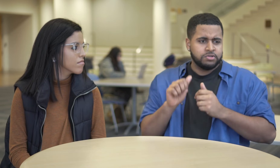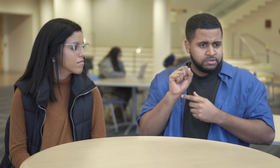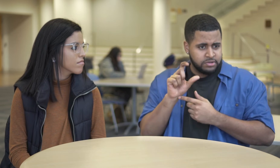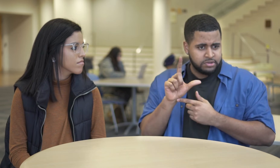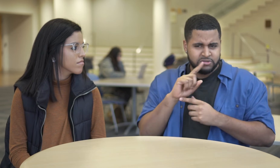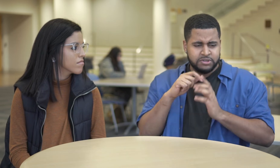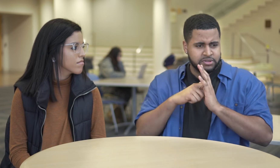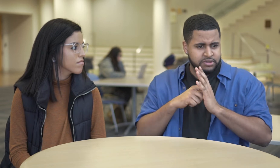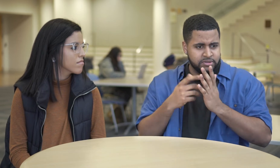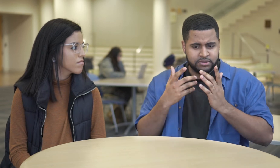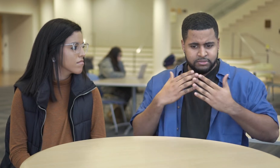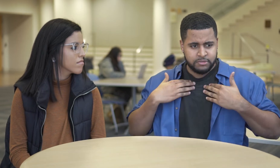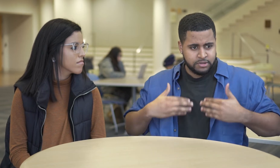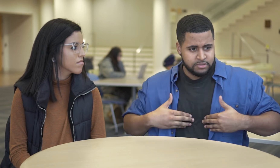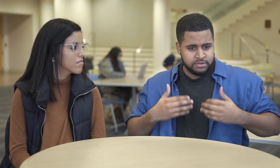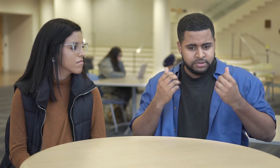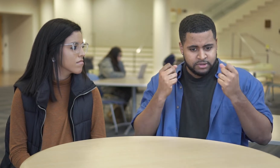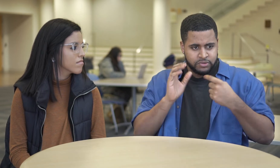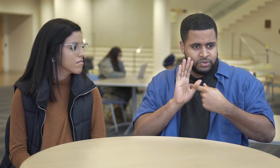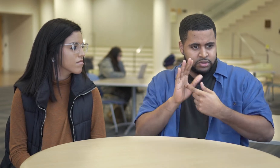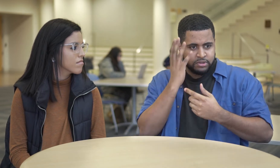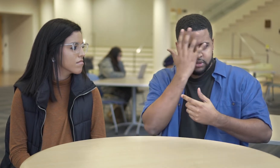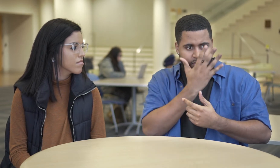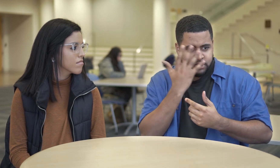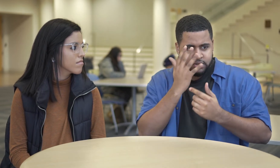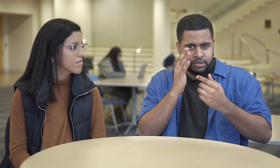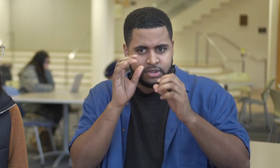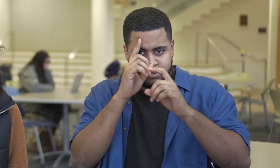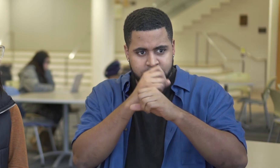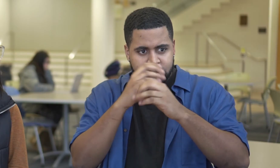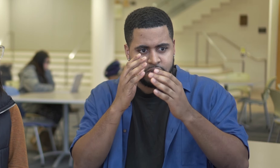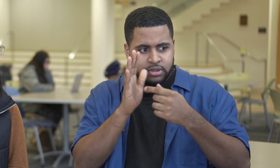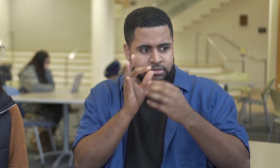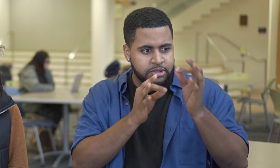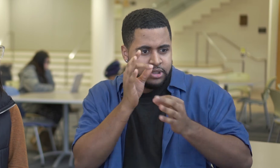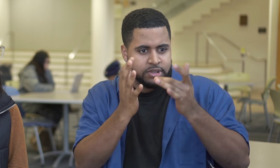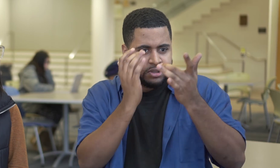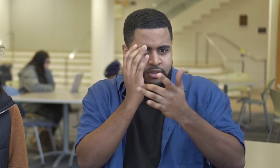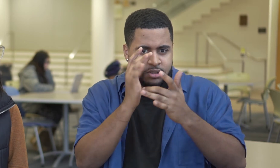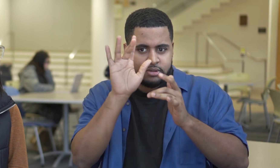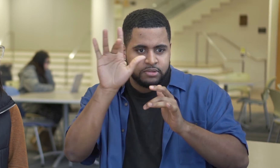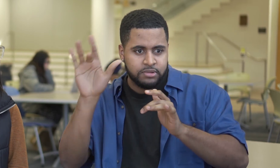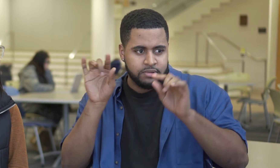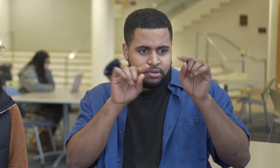ASL is the key. It was nice to be able to see the body, signing, and facial expression. It has helped me understand clearly, and they explained the steps and showed me where to click.